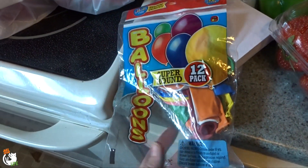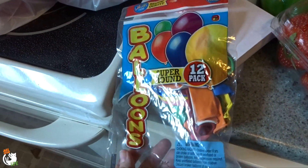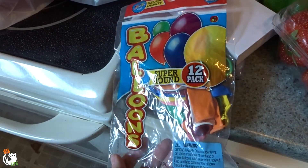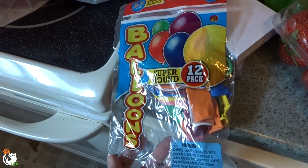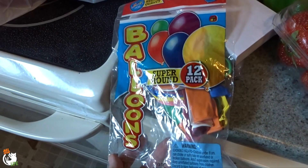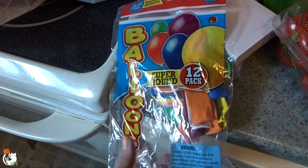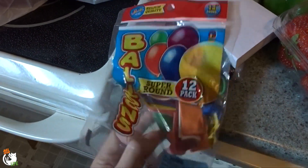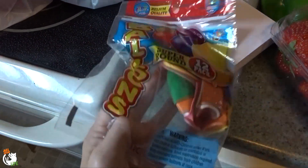Balloons